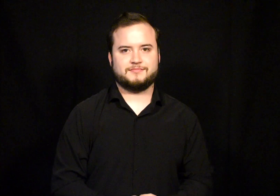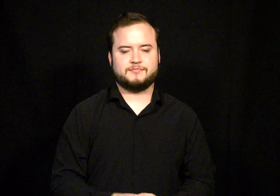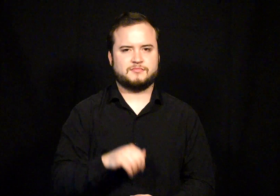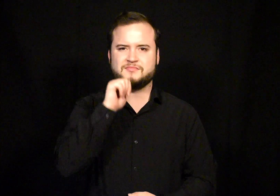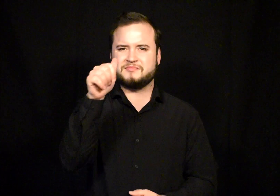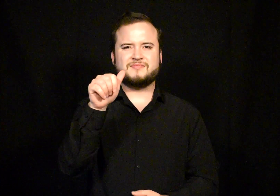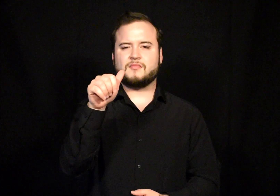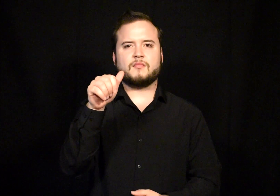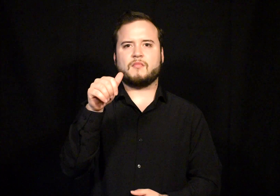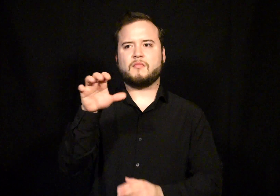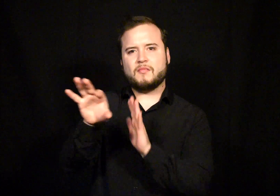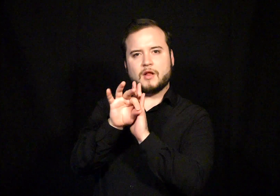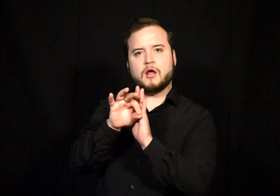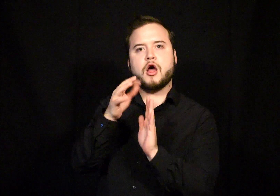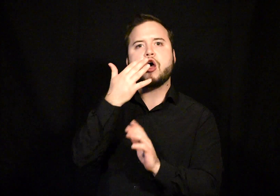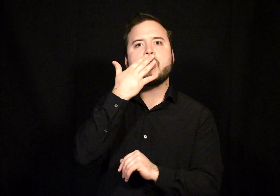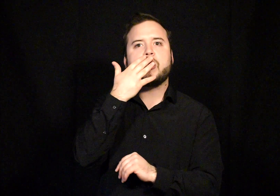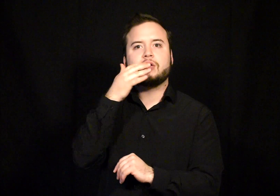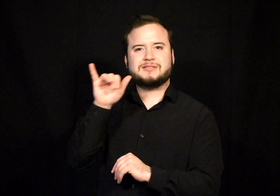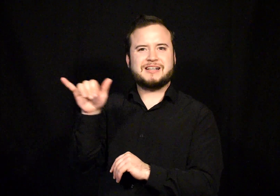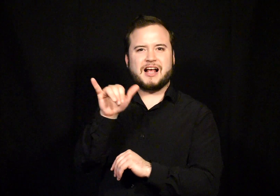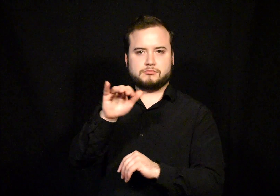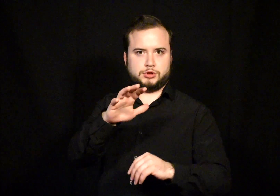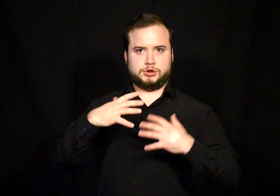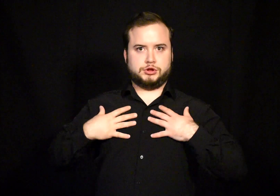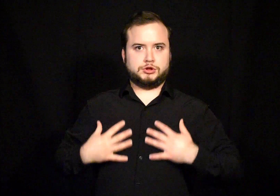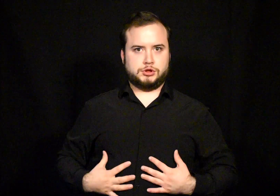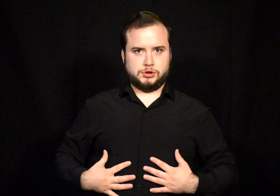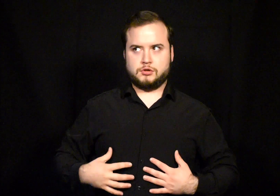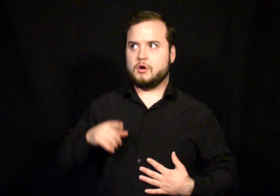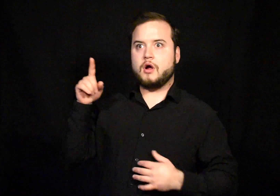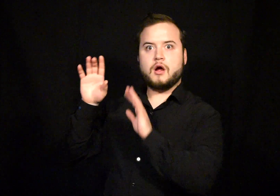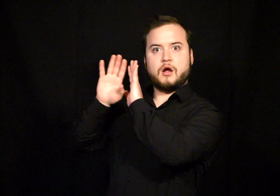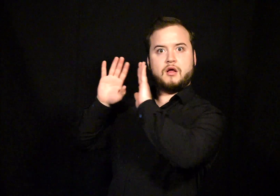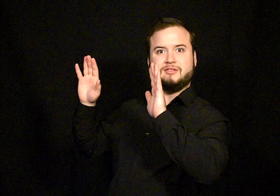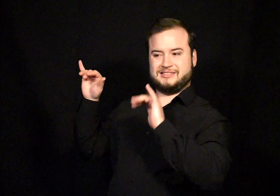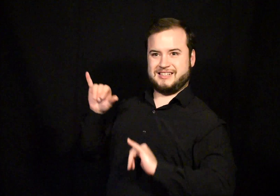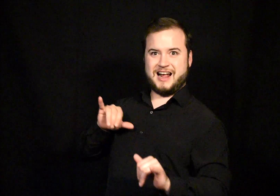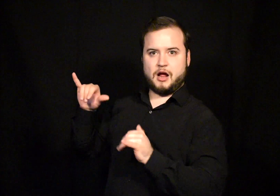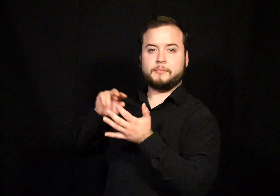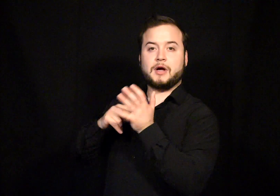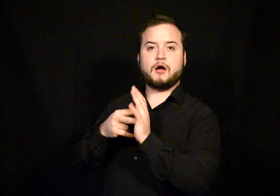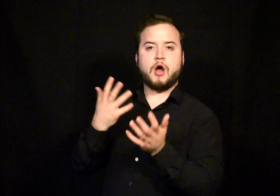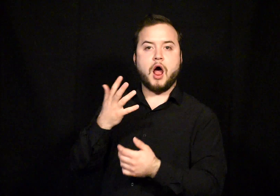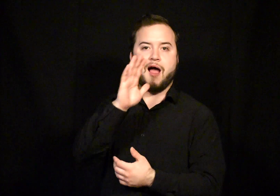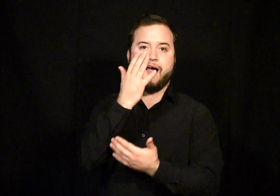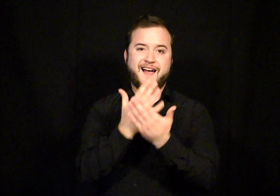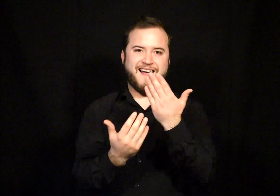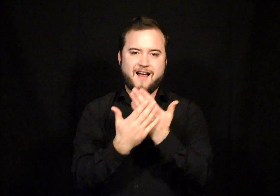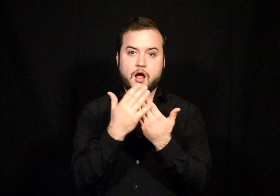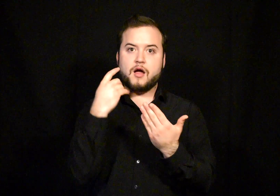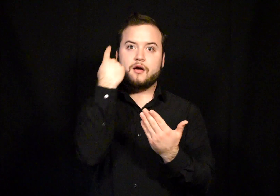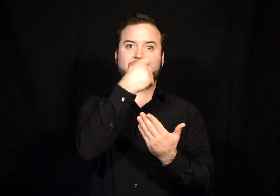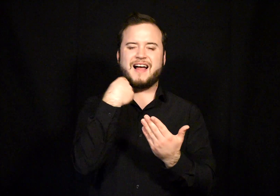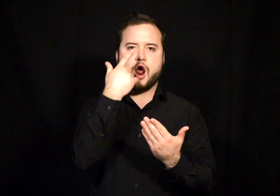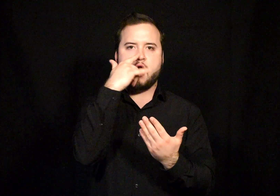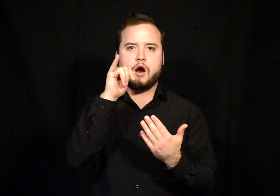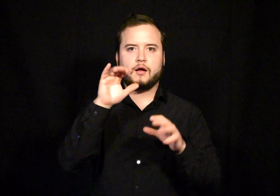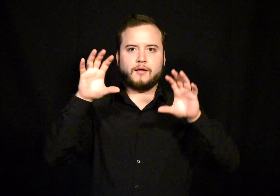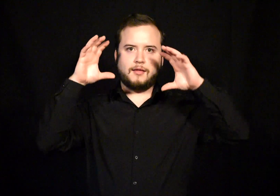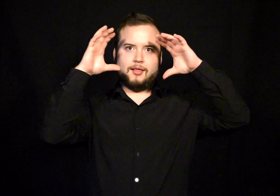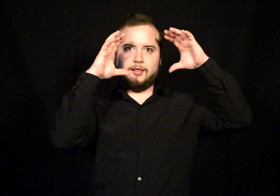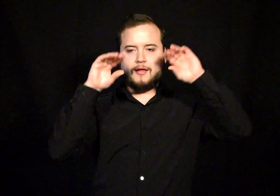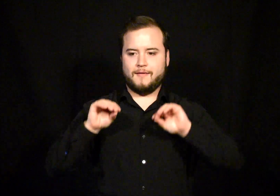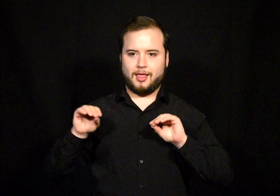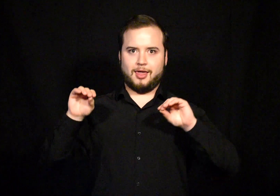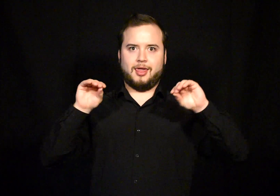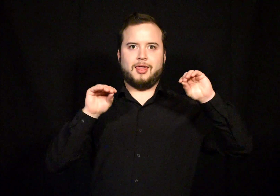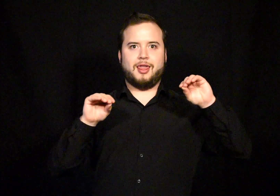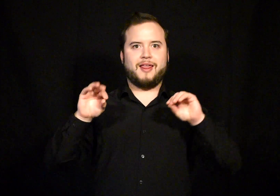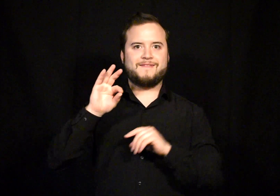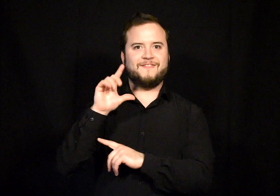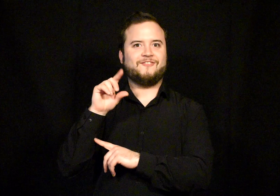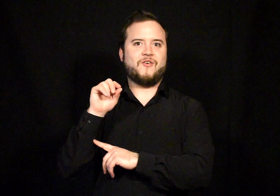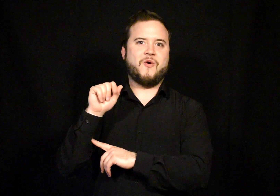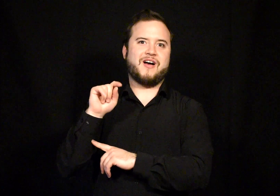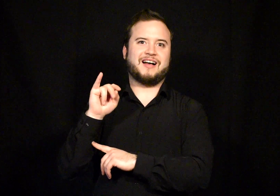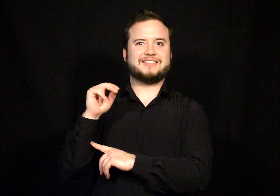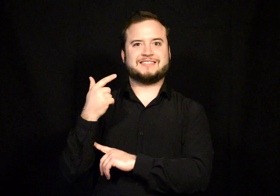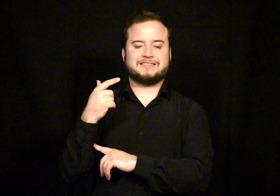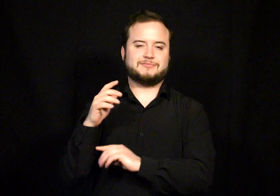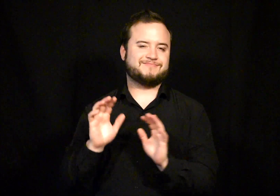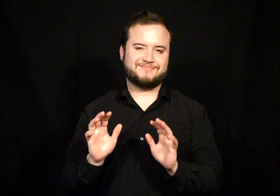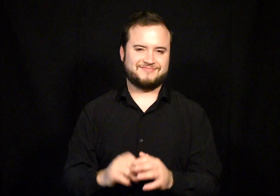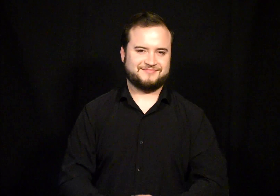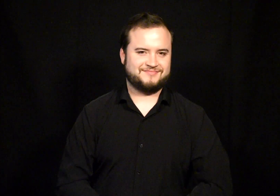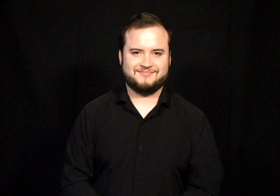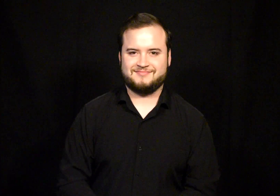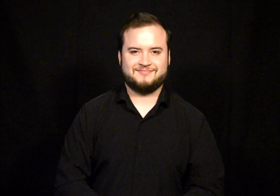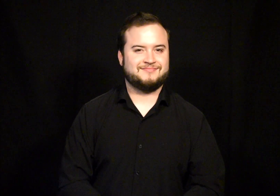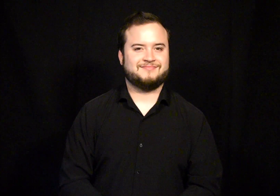Try not to pick the same color as your shirt or you will appear as a floating head and hands on screen.